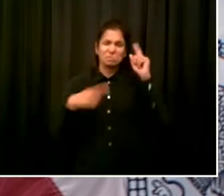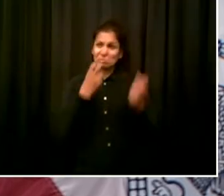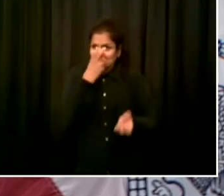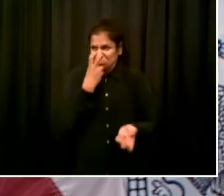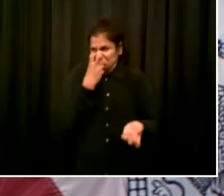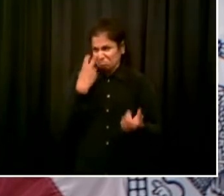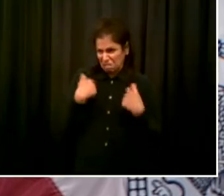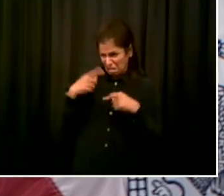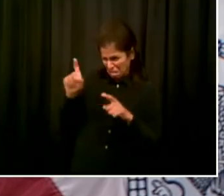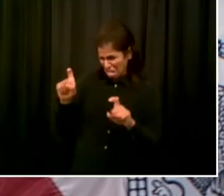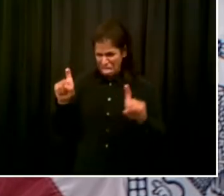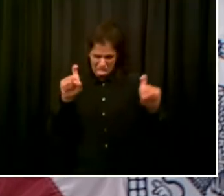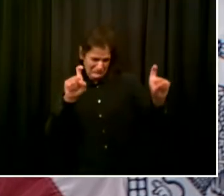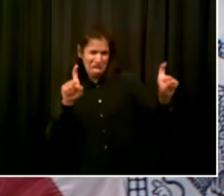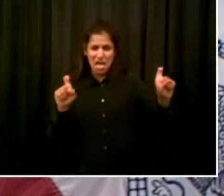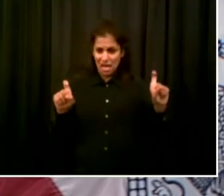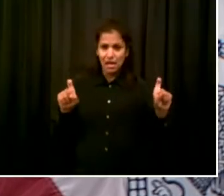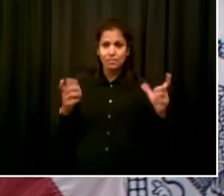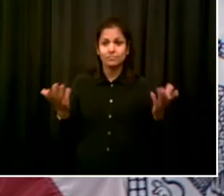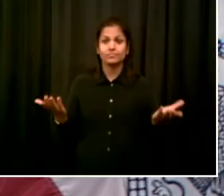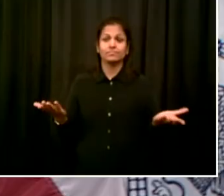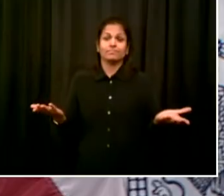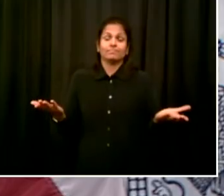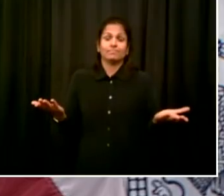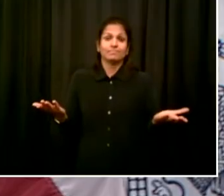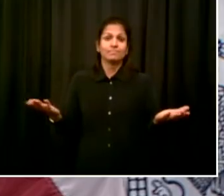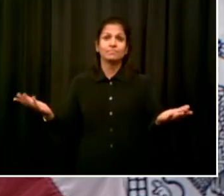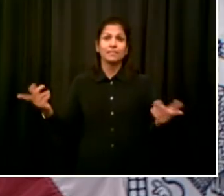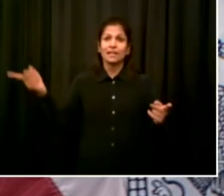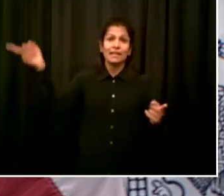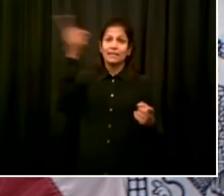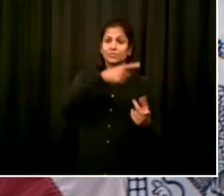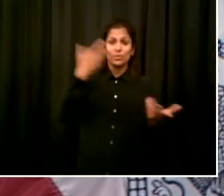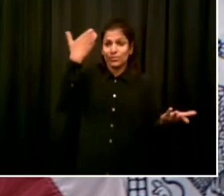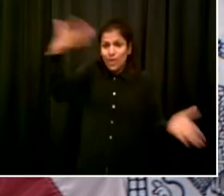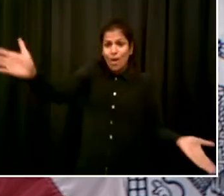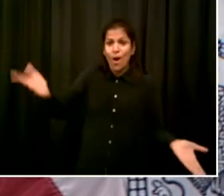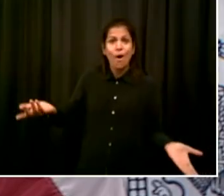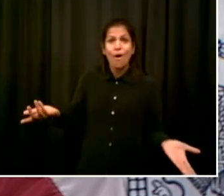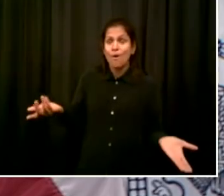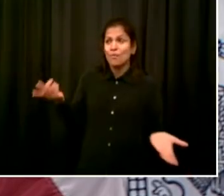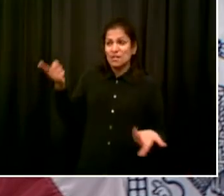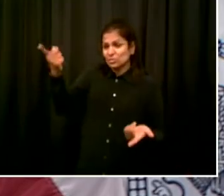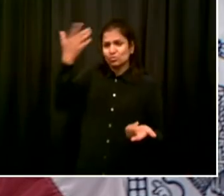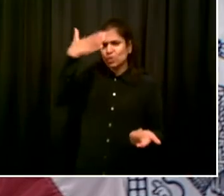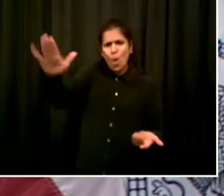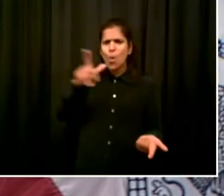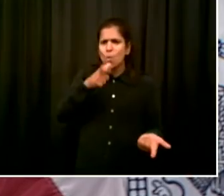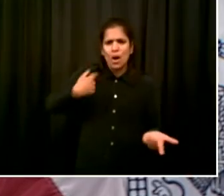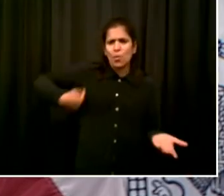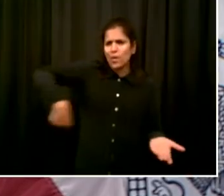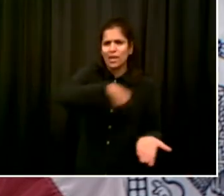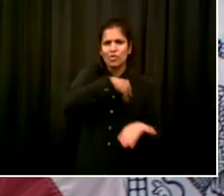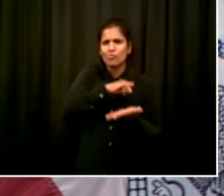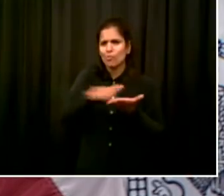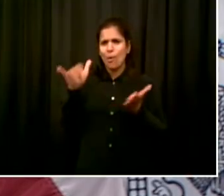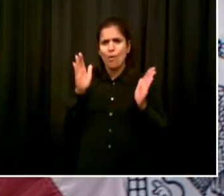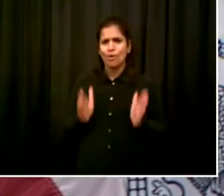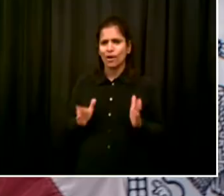DON'T KNOW NEW YORKERS . YOU DON'T KNOW THE POW AERN D COMPASSION OF NEW YORKERS AND OYU N'DOT KNOW